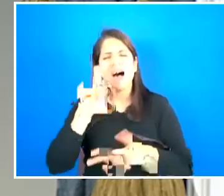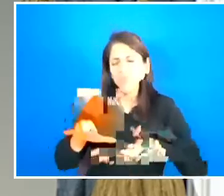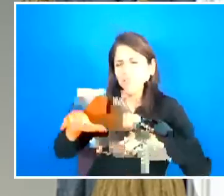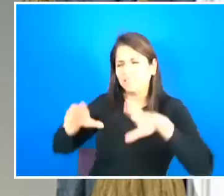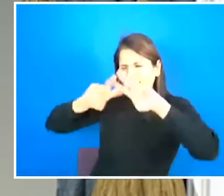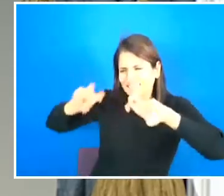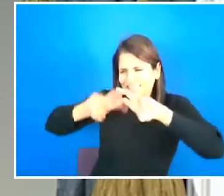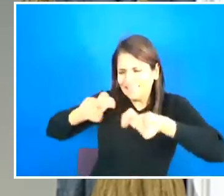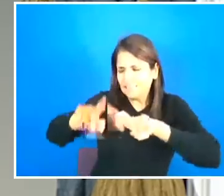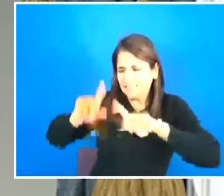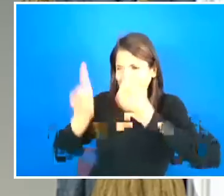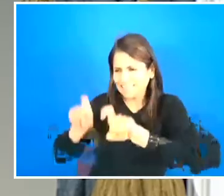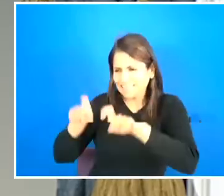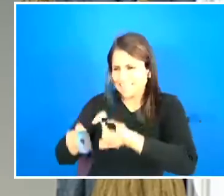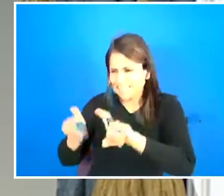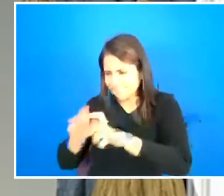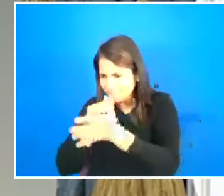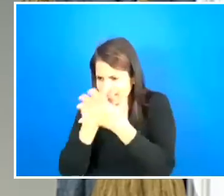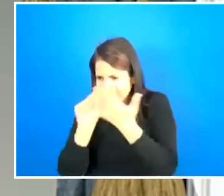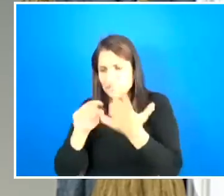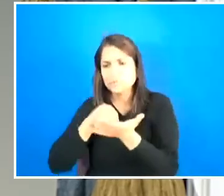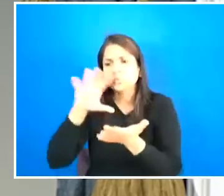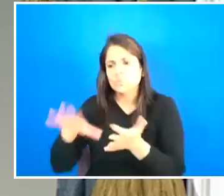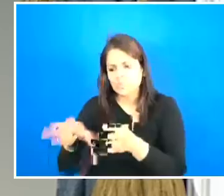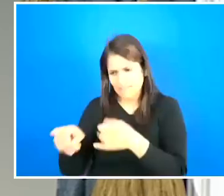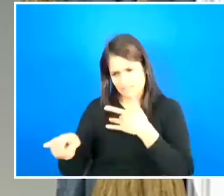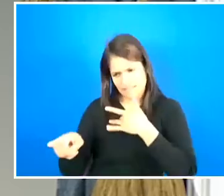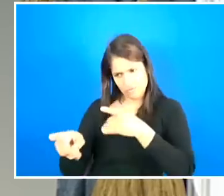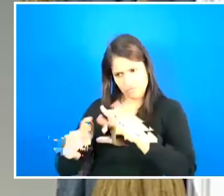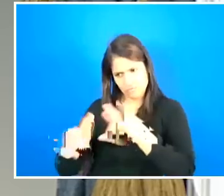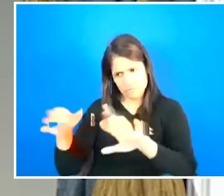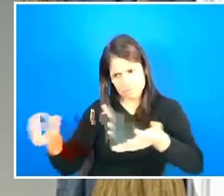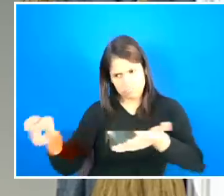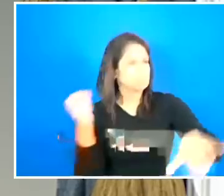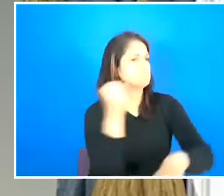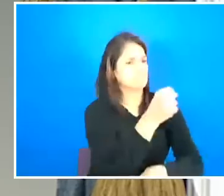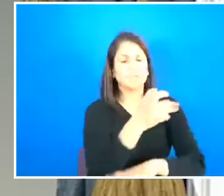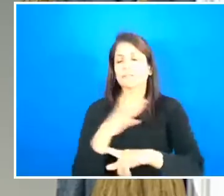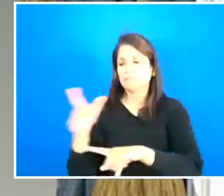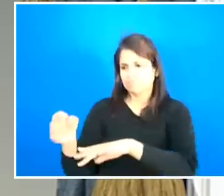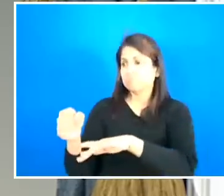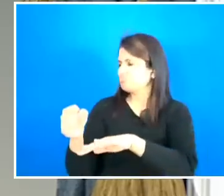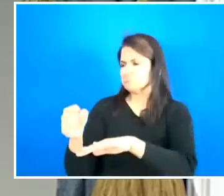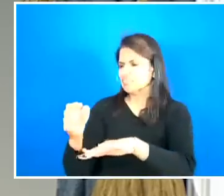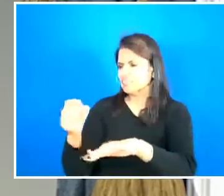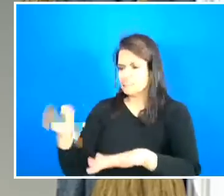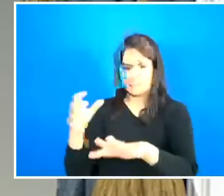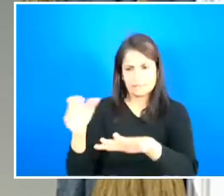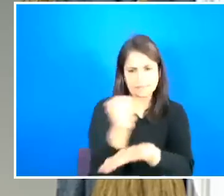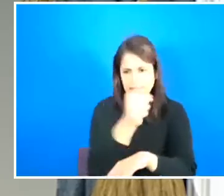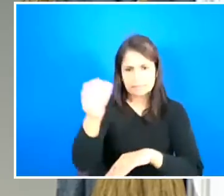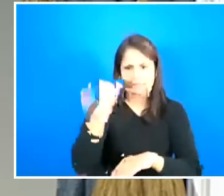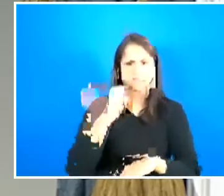ACCESS TO THE TECHNOLOGY, IT COULD ALSO BE T HA TTHEY DID HAVE THE TECHNOLOGY, BUT WERE DELAIN WGITH